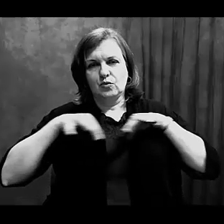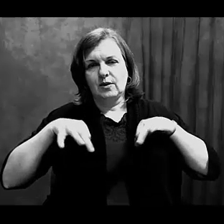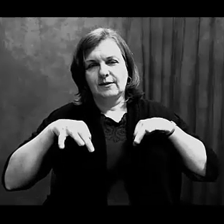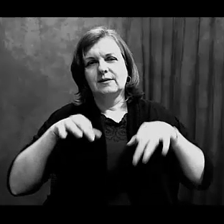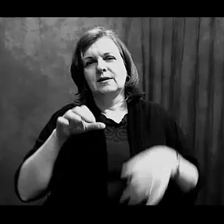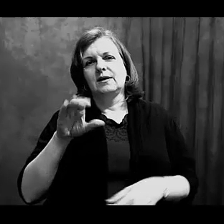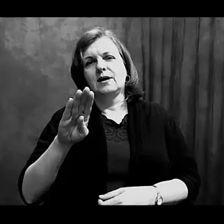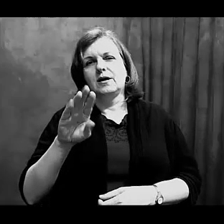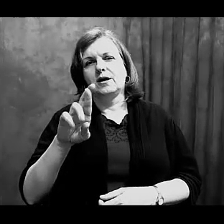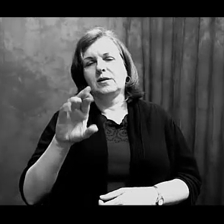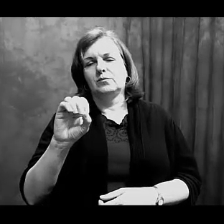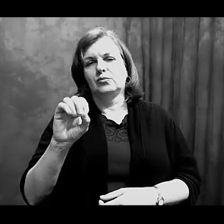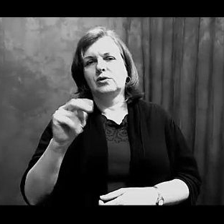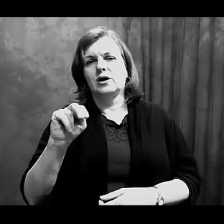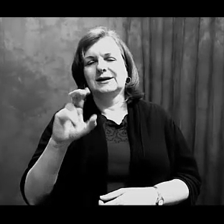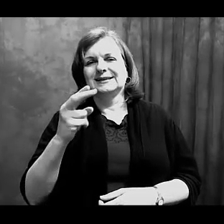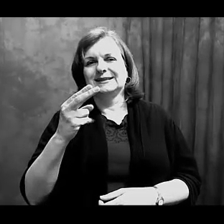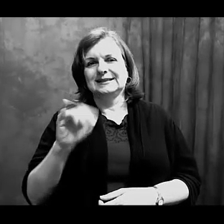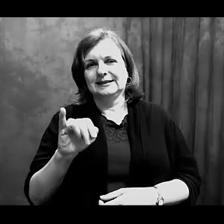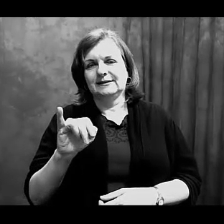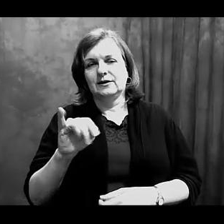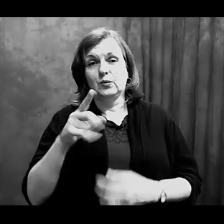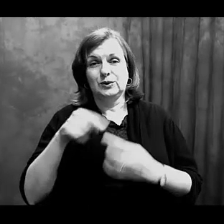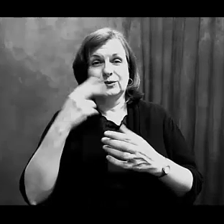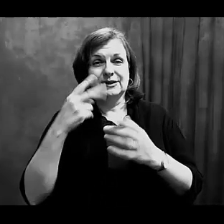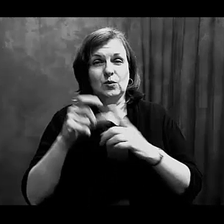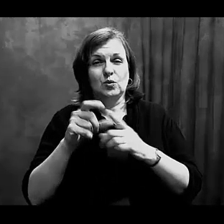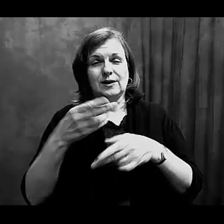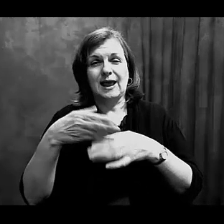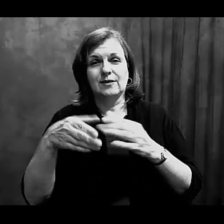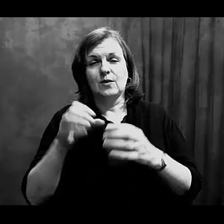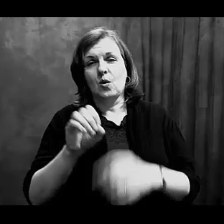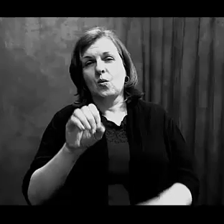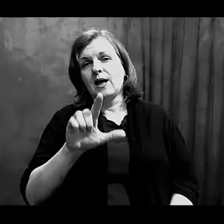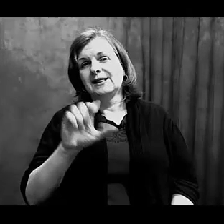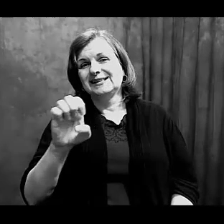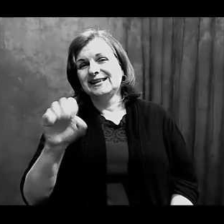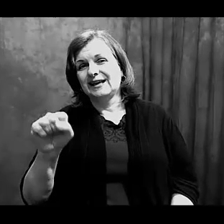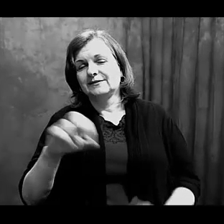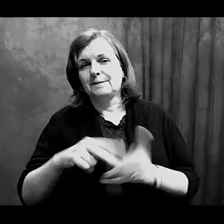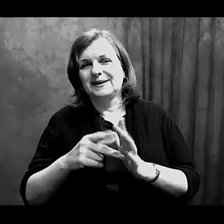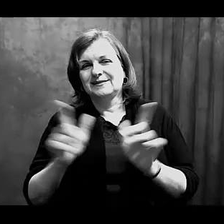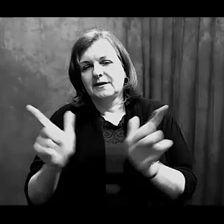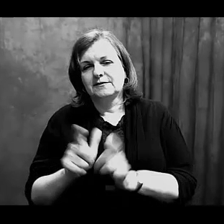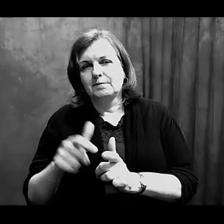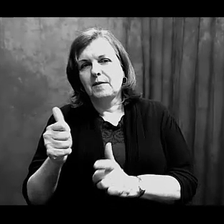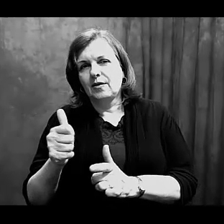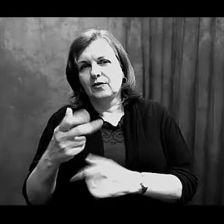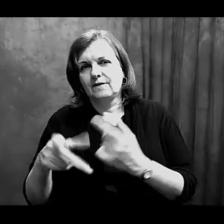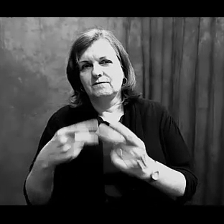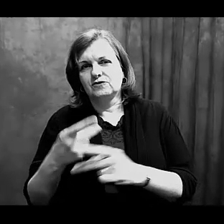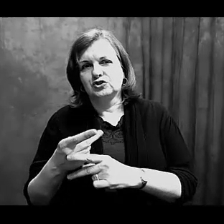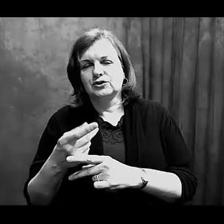bonchioles -- when you see "oles" that just means a smaller version